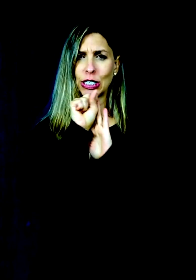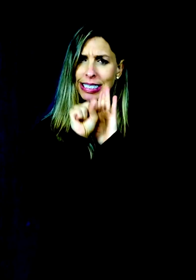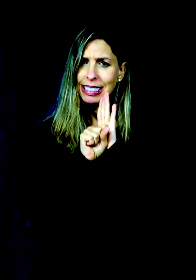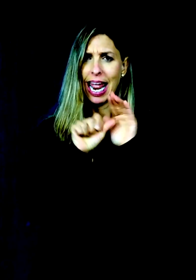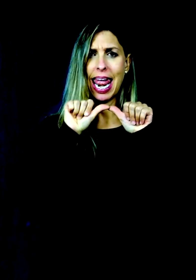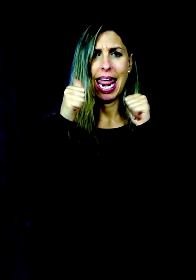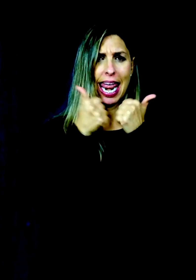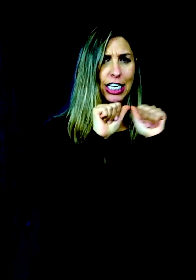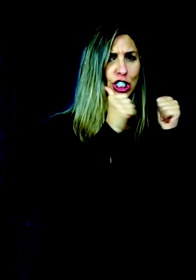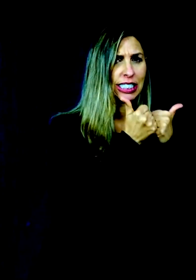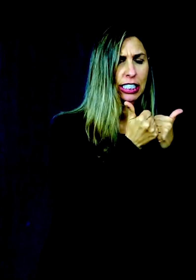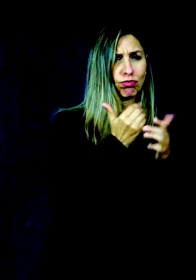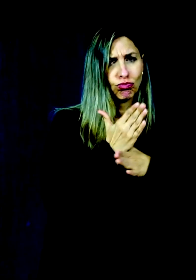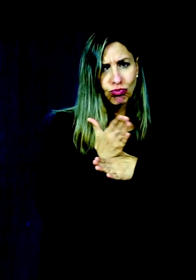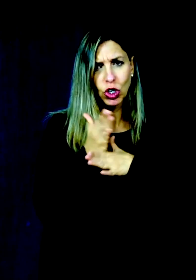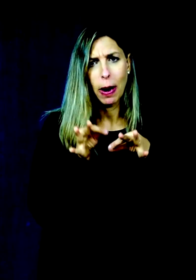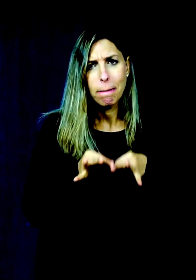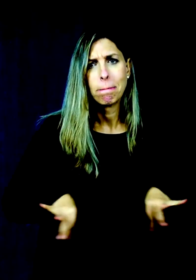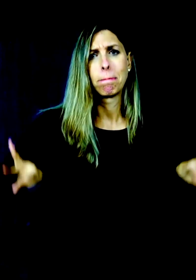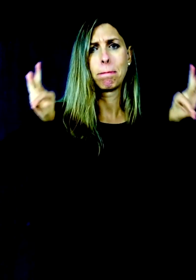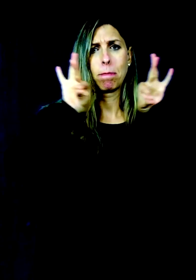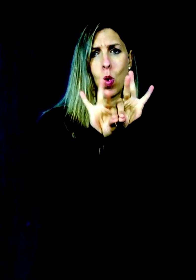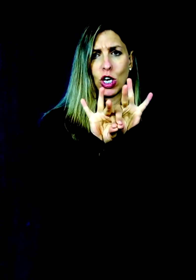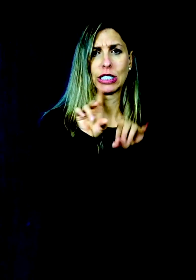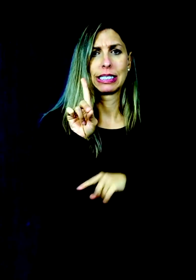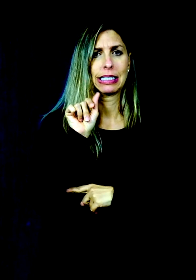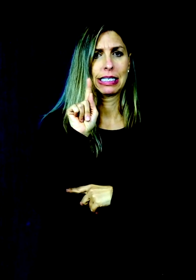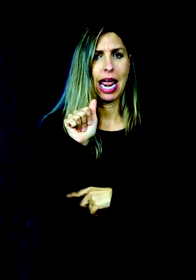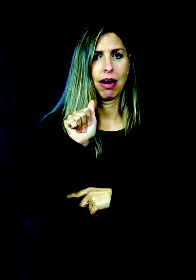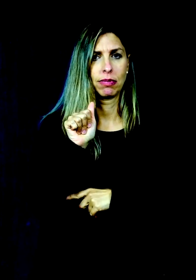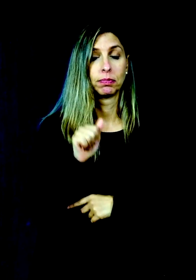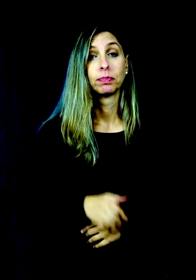that have data sharing agreements